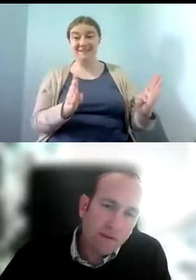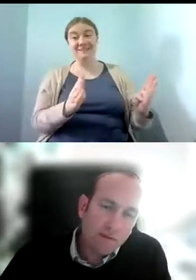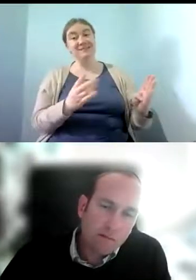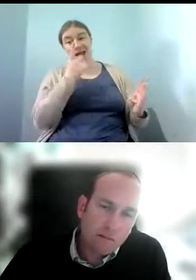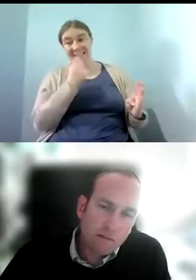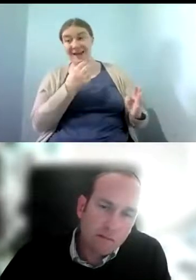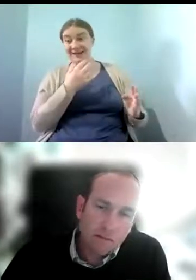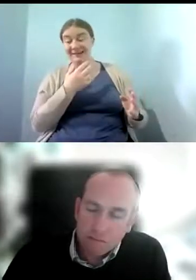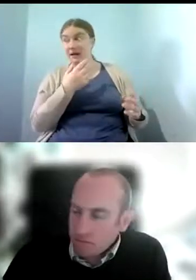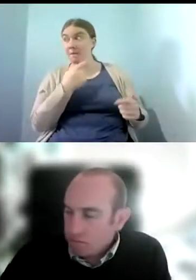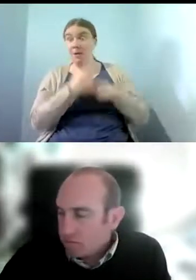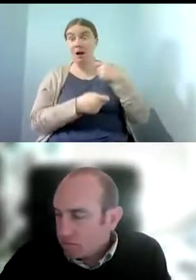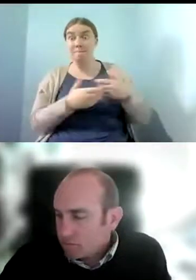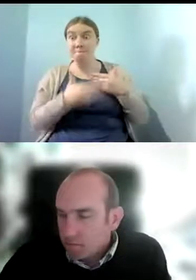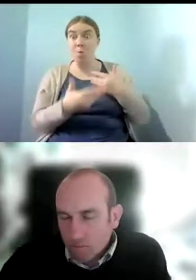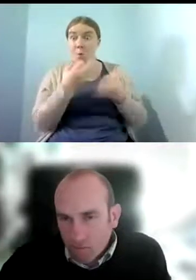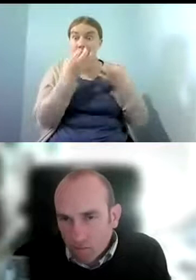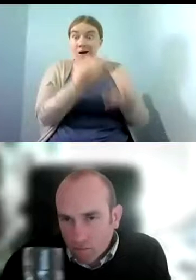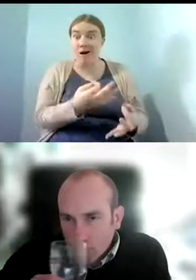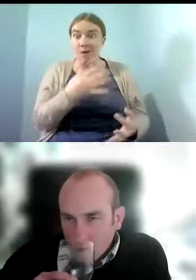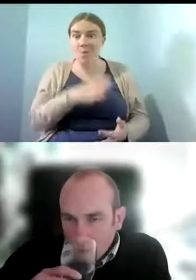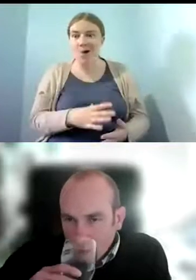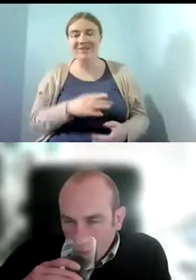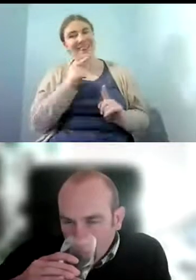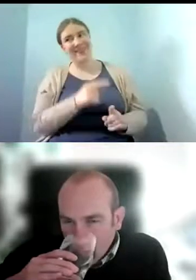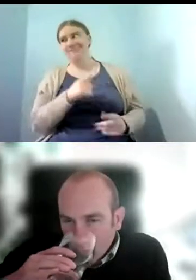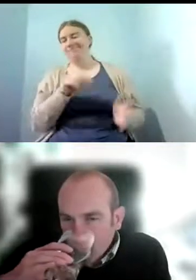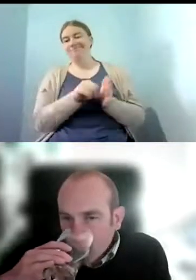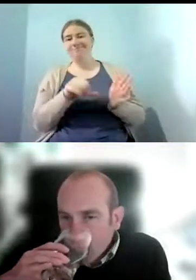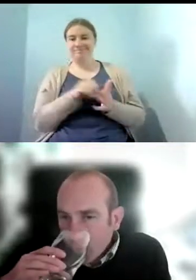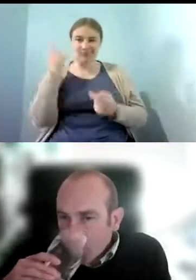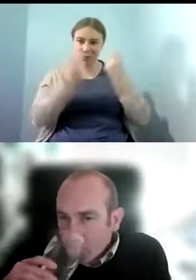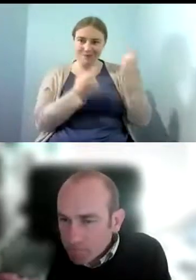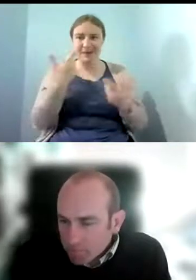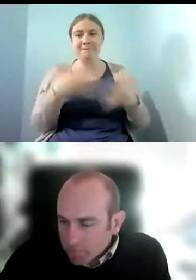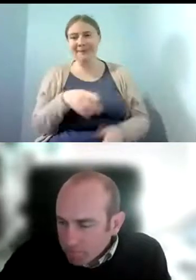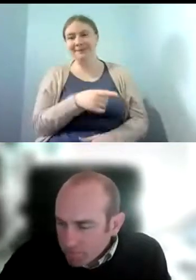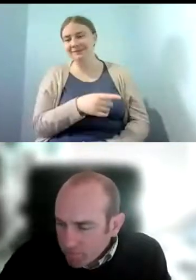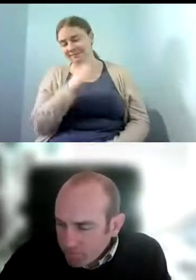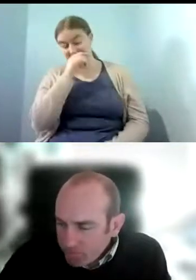attractive so i guess those are all the aspects that have been considered um we've got a question